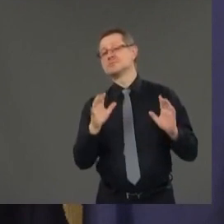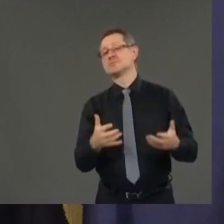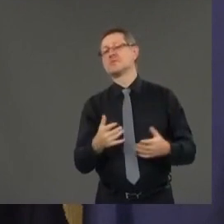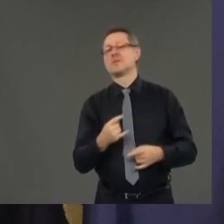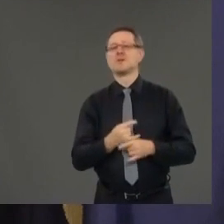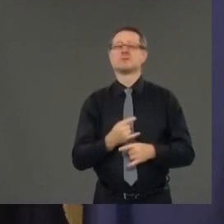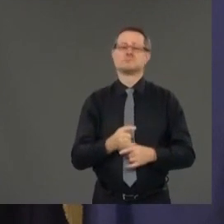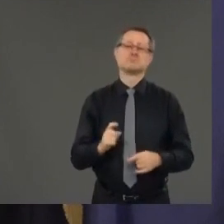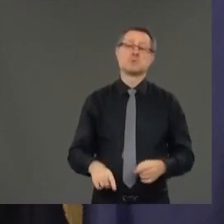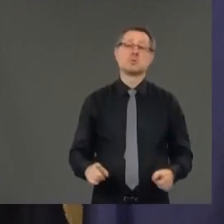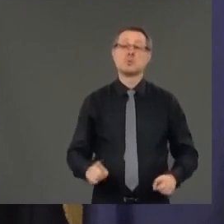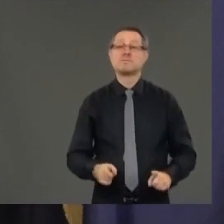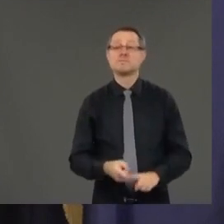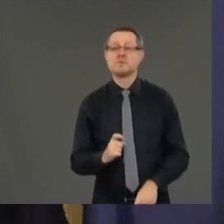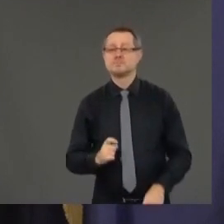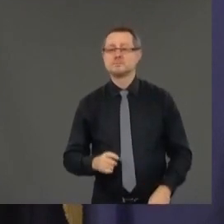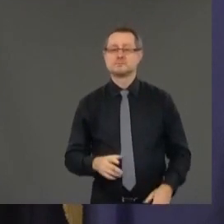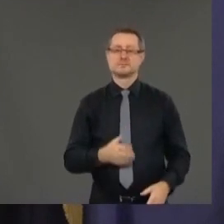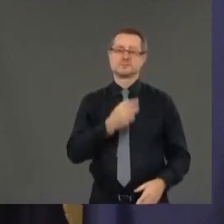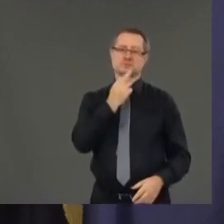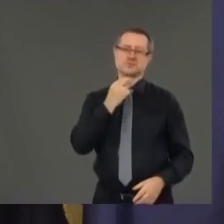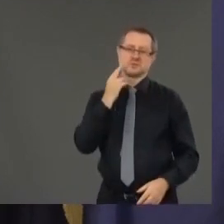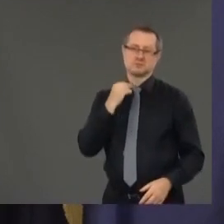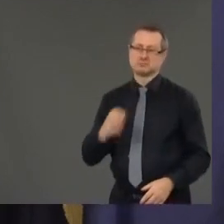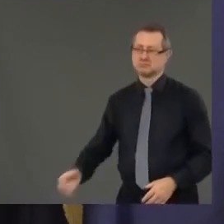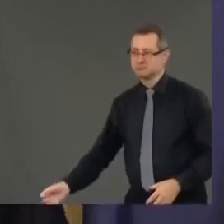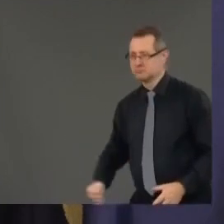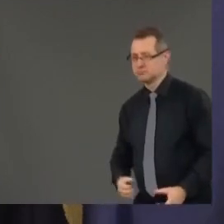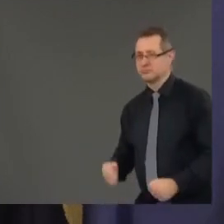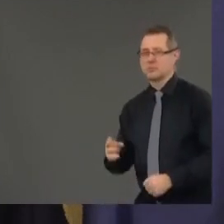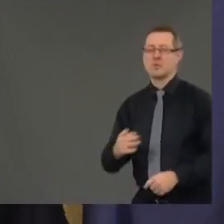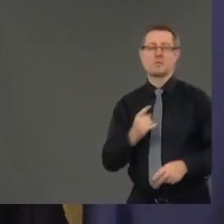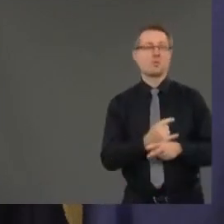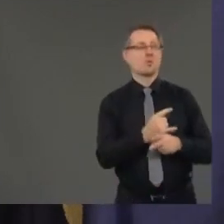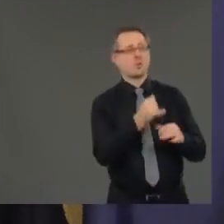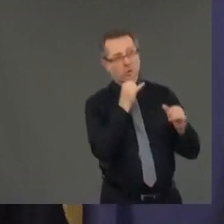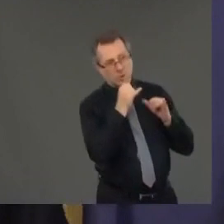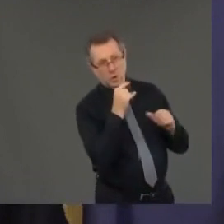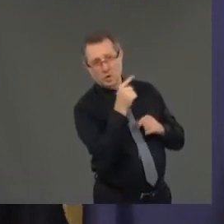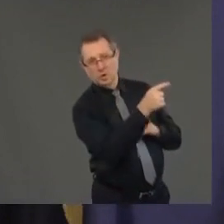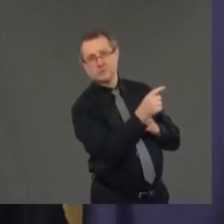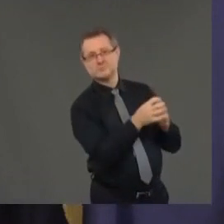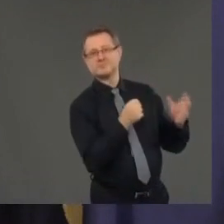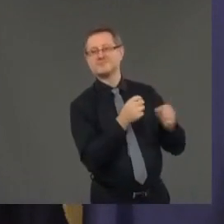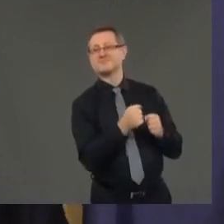CORNER AND DO BIRD-WATCHING. ALCOHOL IS OFTEN INVOLVED. THE ALCOHOL HAS TO COME FROM A